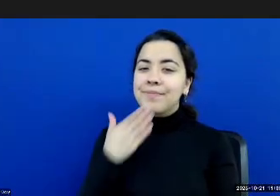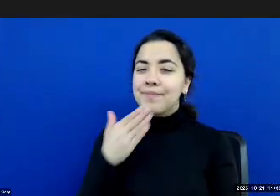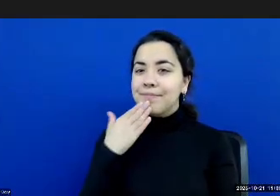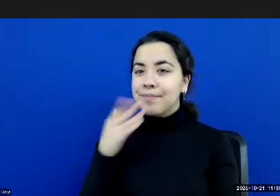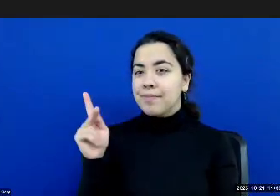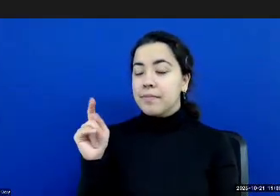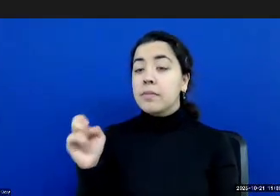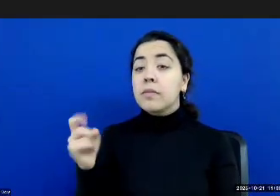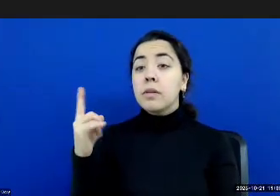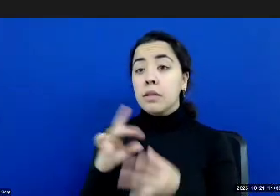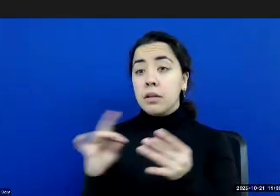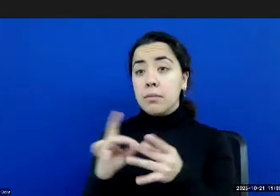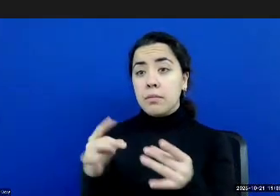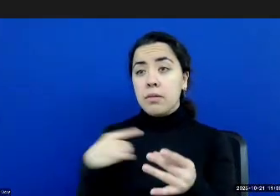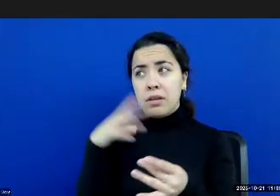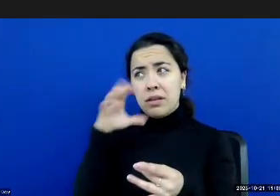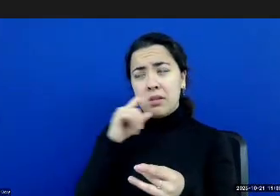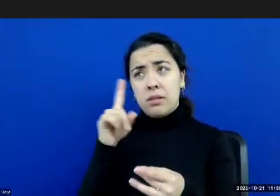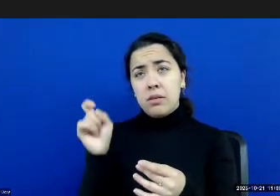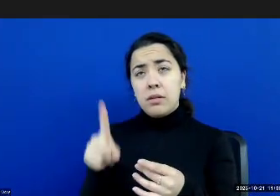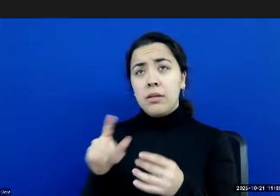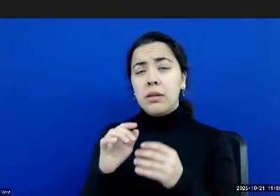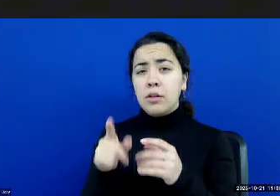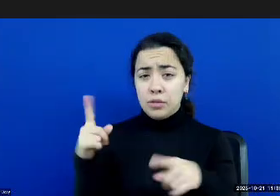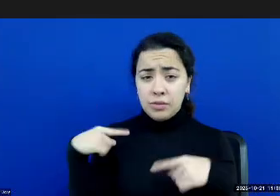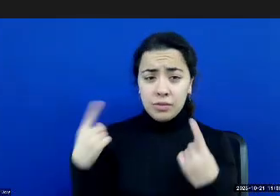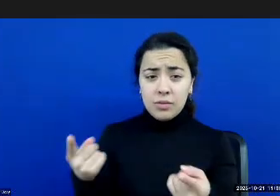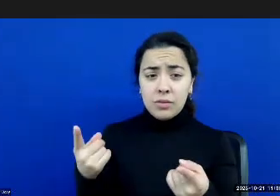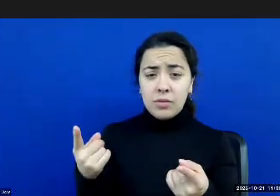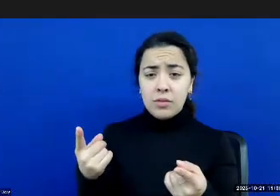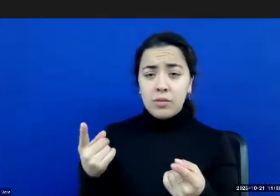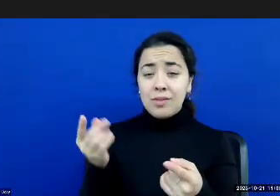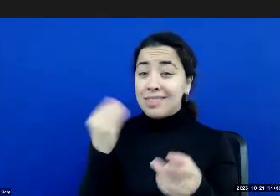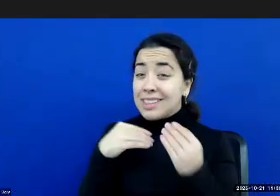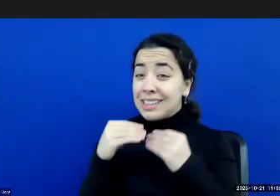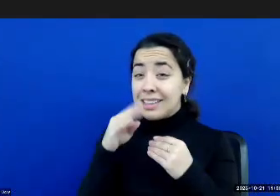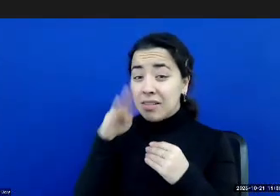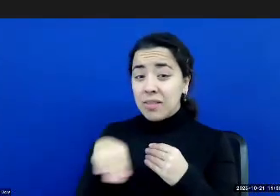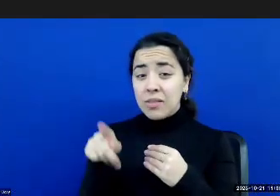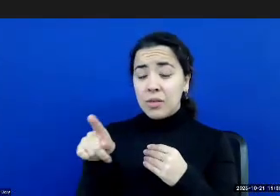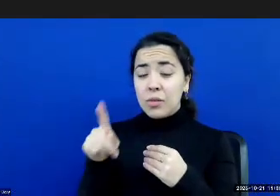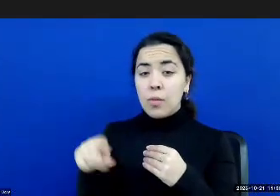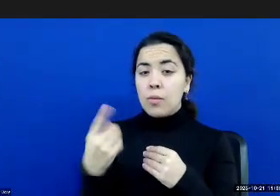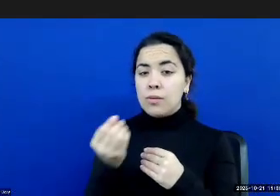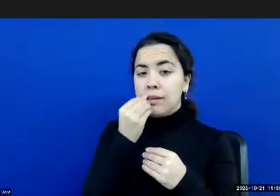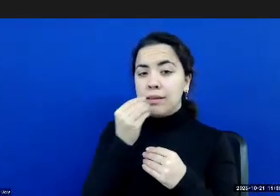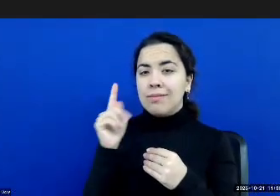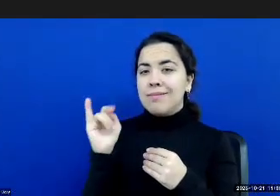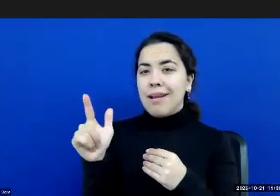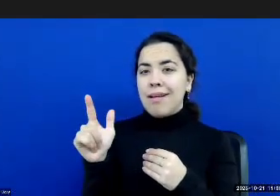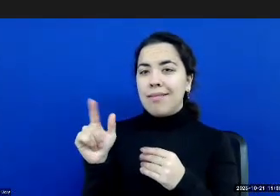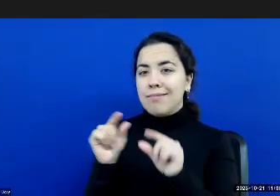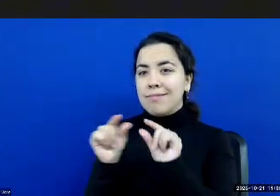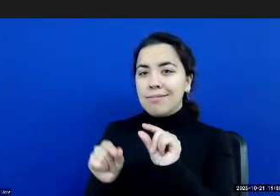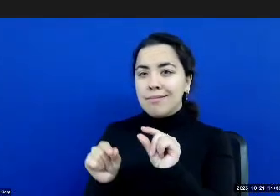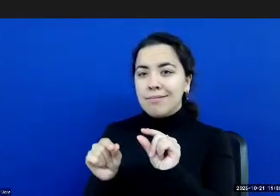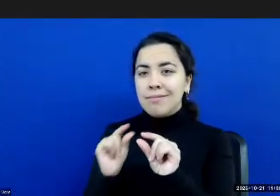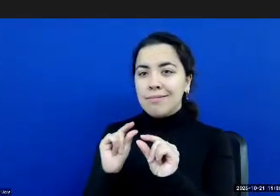Rachel Paul, IAAP: Thanks, Kay, we still have… there's a comment, I guess, just a question on here, it says, have you eaten the elephant, or have you been able to only eat the tail?